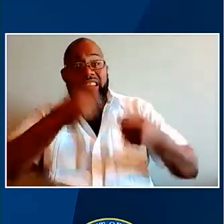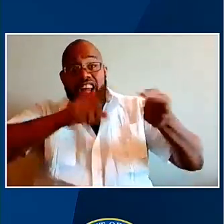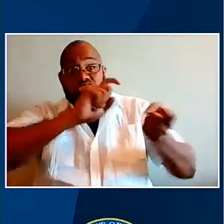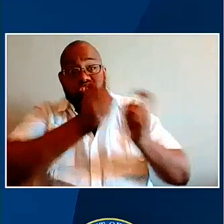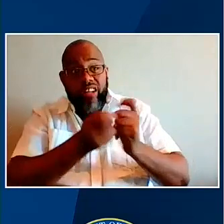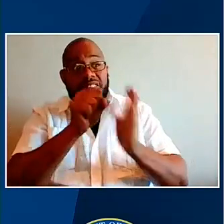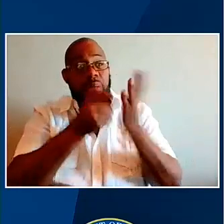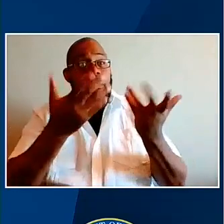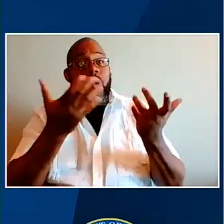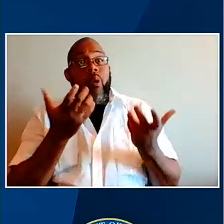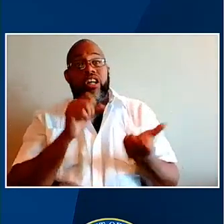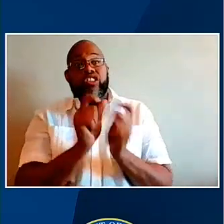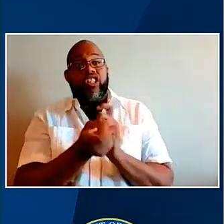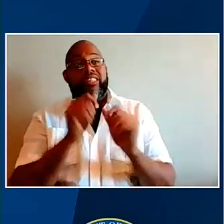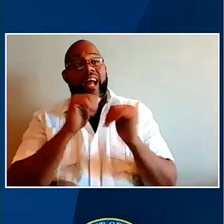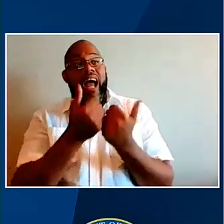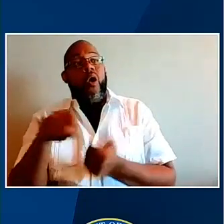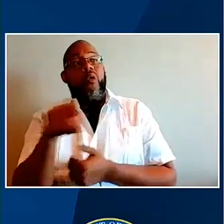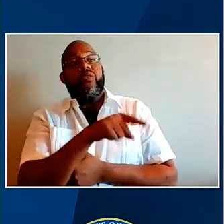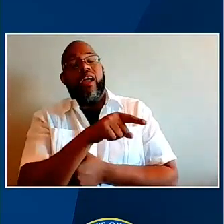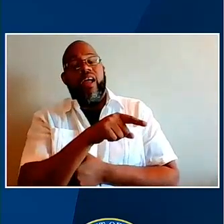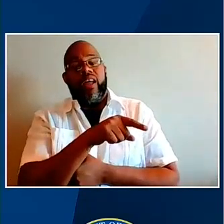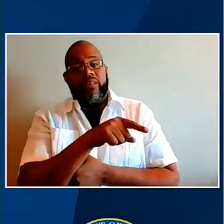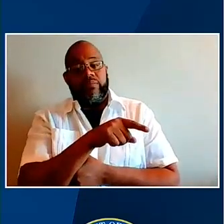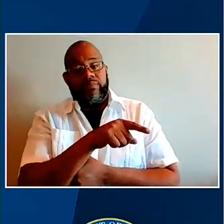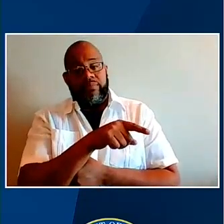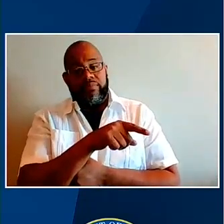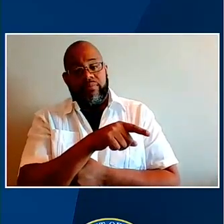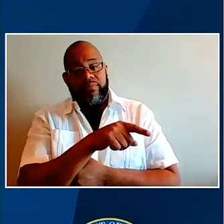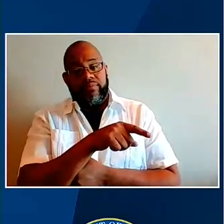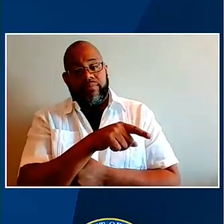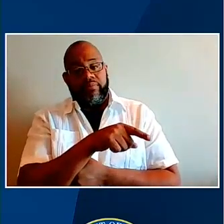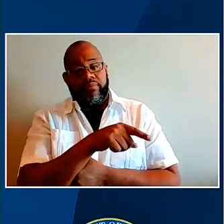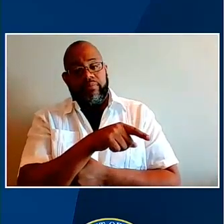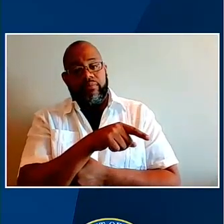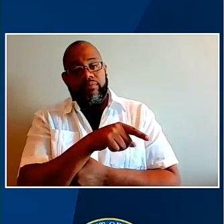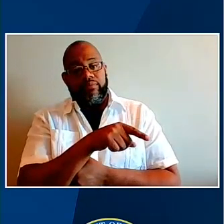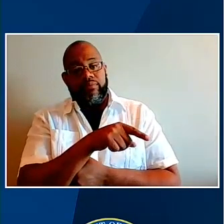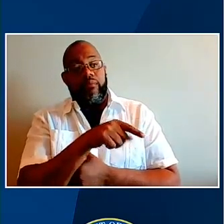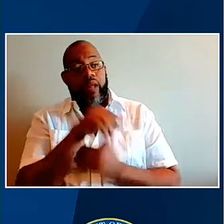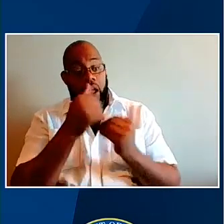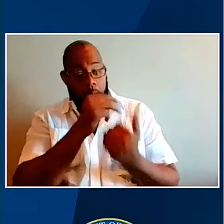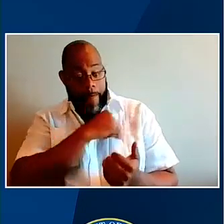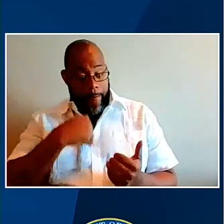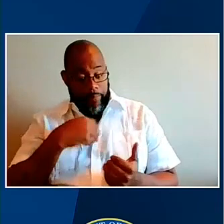want to change how they are members of SARA and [30 seconds] what the SARA